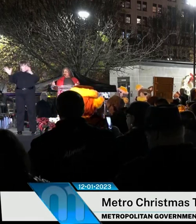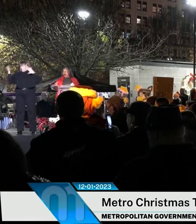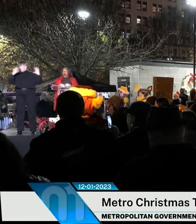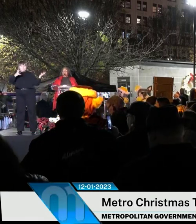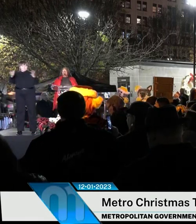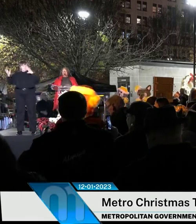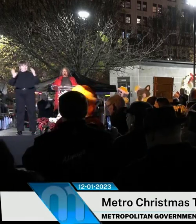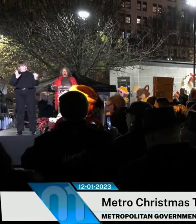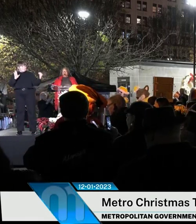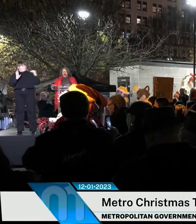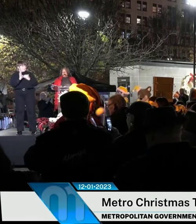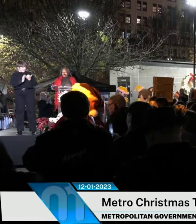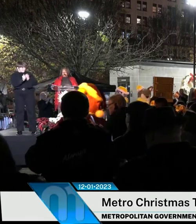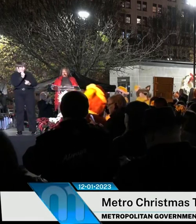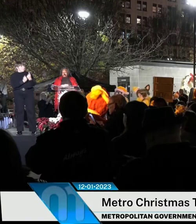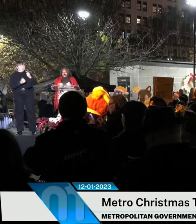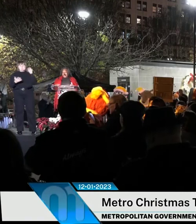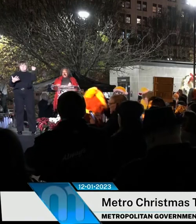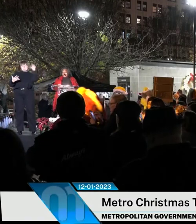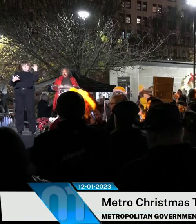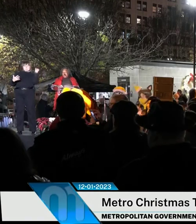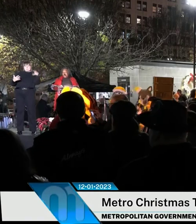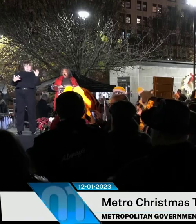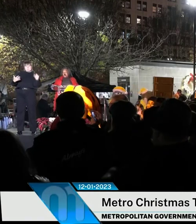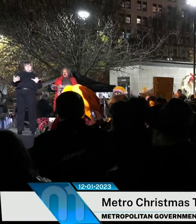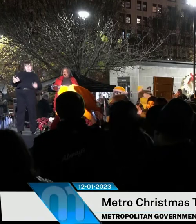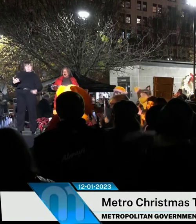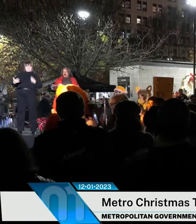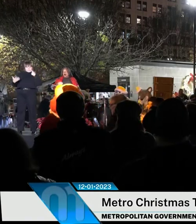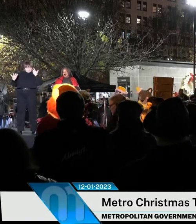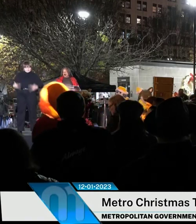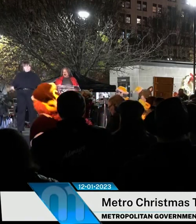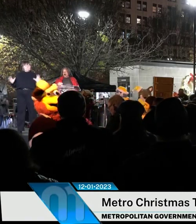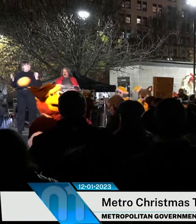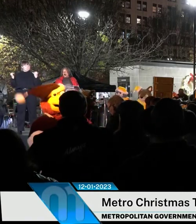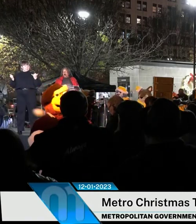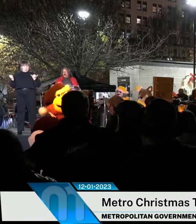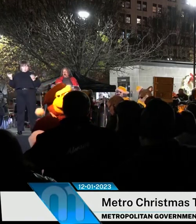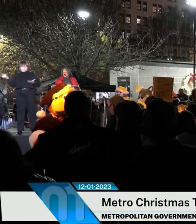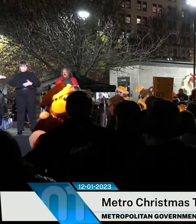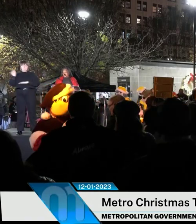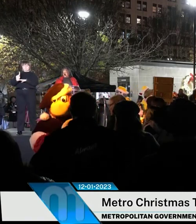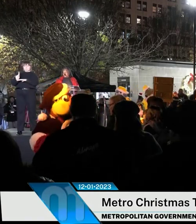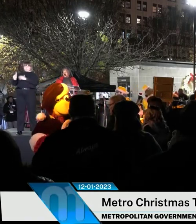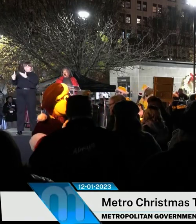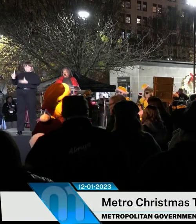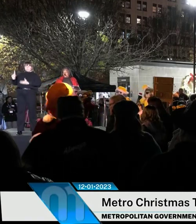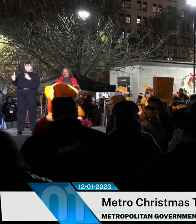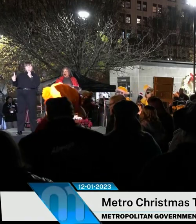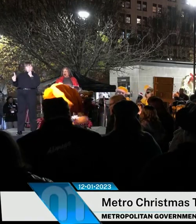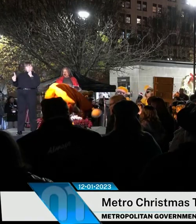GIVE EVERYONE ANOTHER ROUND OF